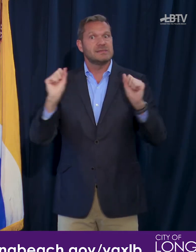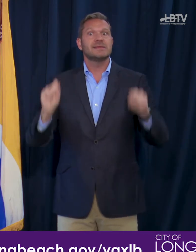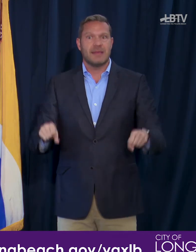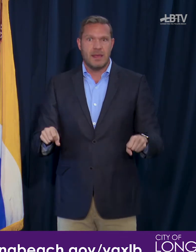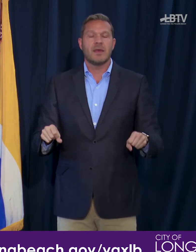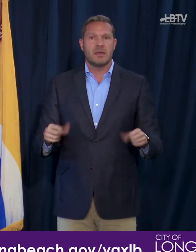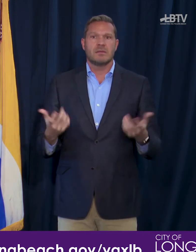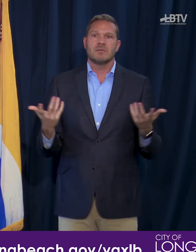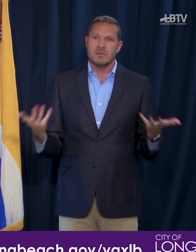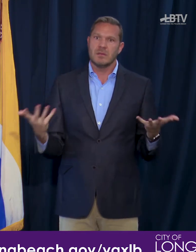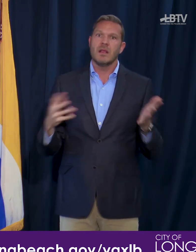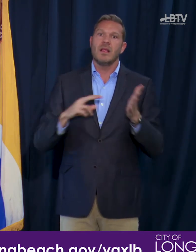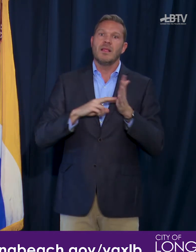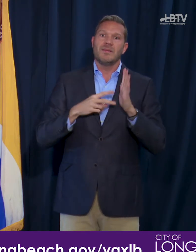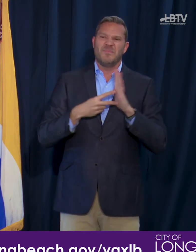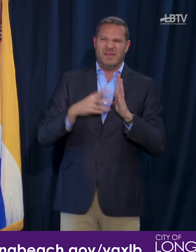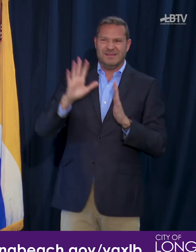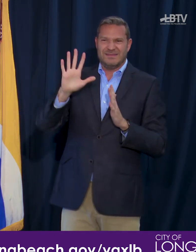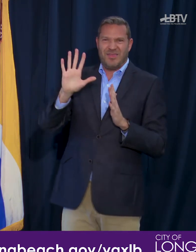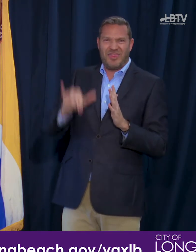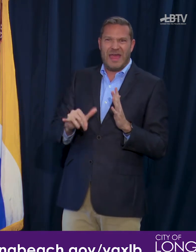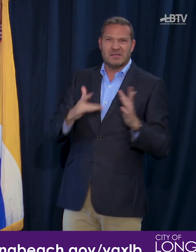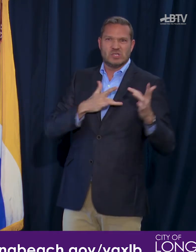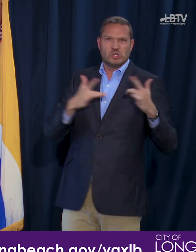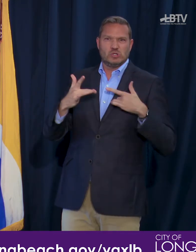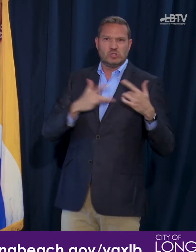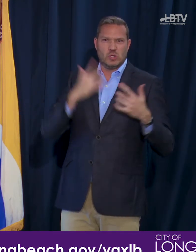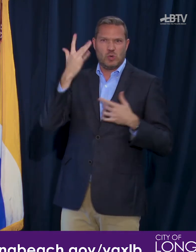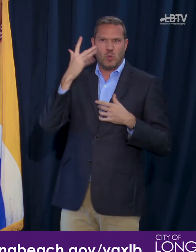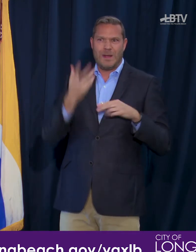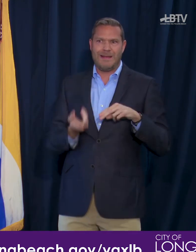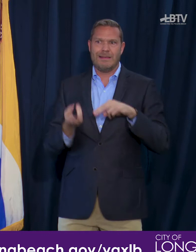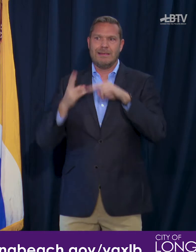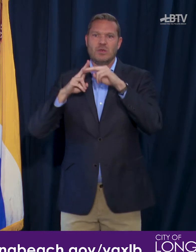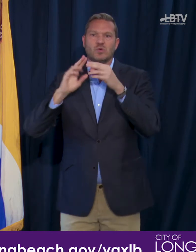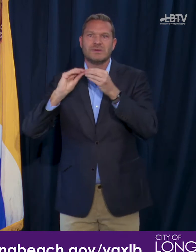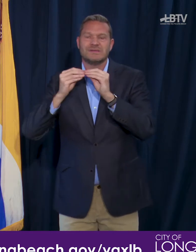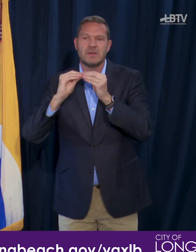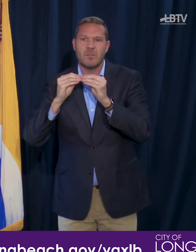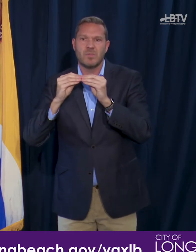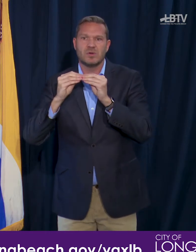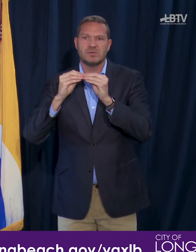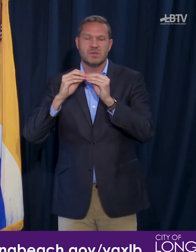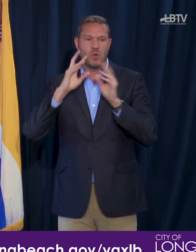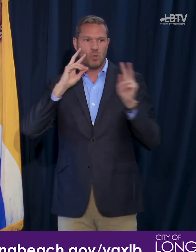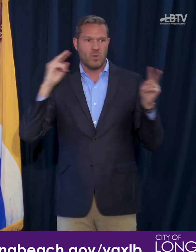So that is what the issue is about the increasing numbers that we see when we look at hospitalizations